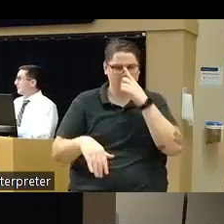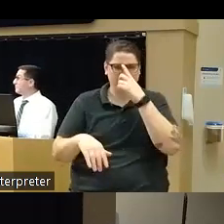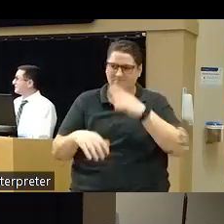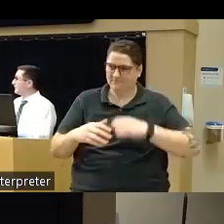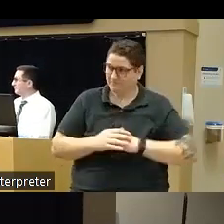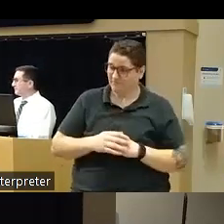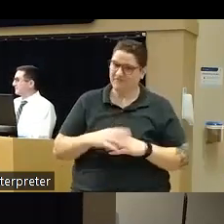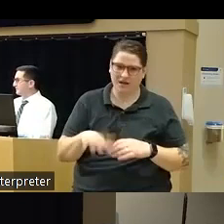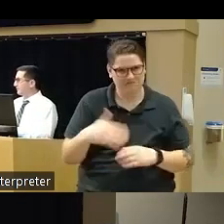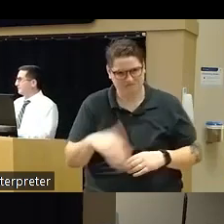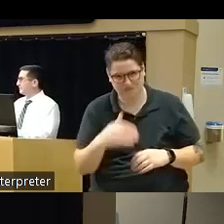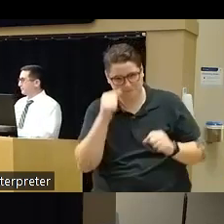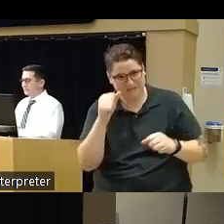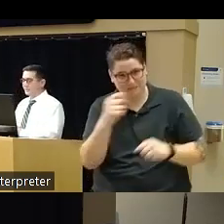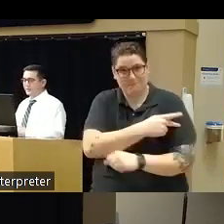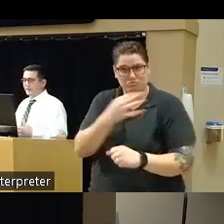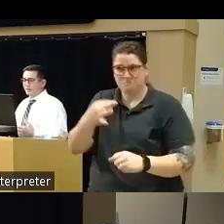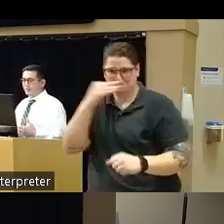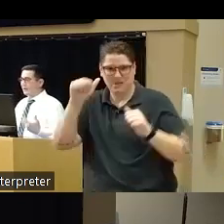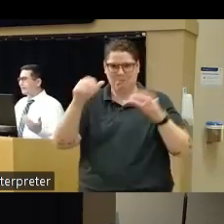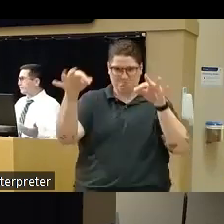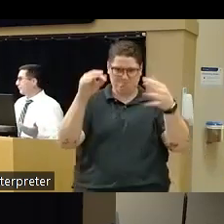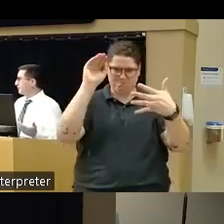if they're able to tell you of these things right and so really you know they're not going to report